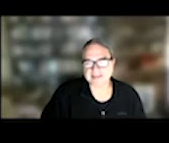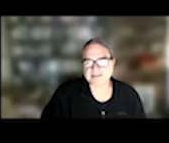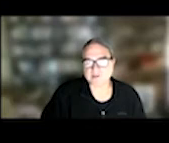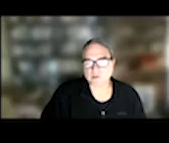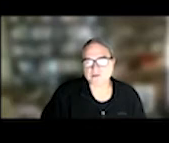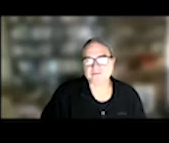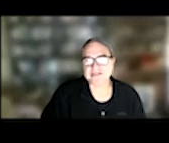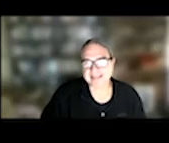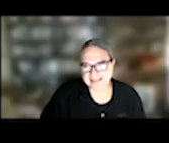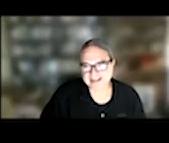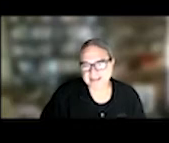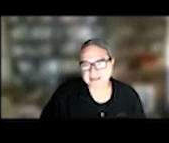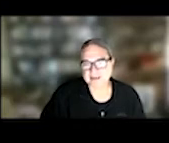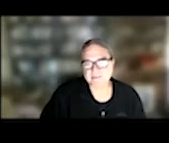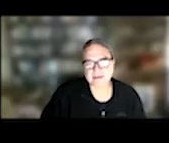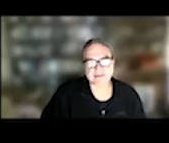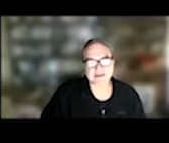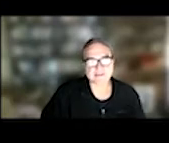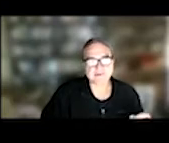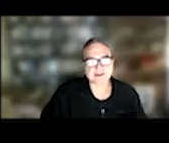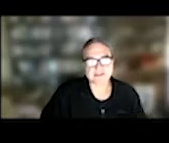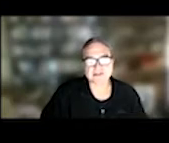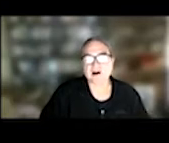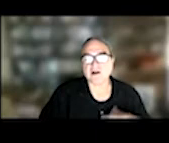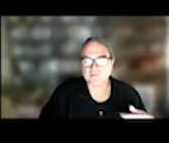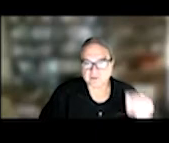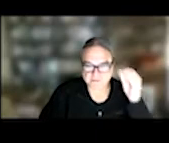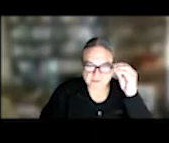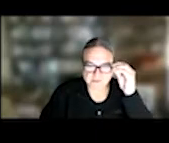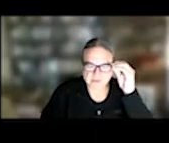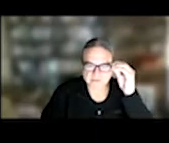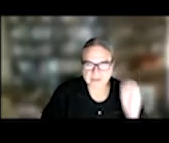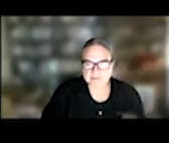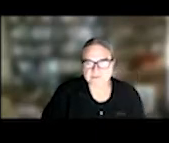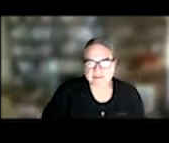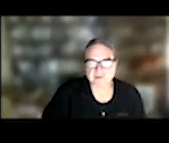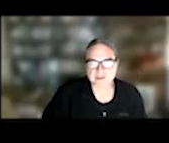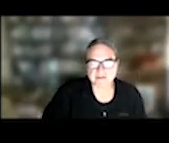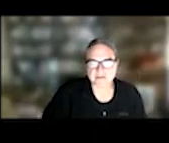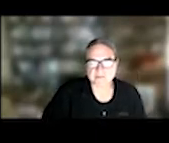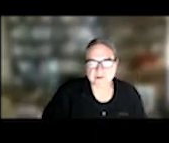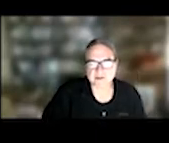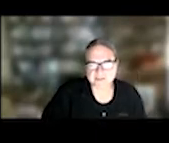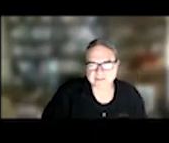Ace scores of 10. Meaning they had experienced all of those types of adverse childhood experiences